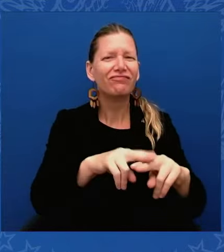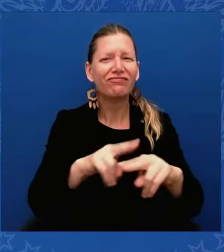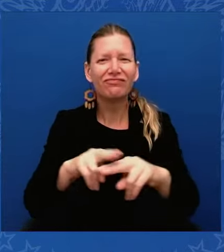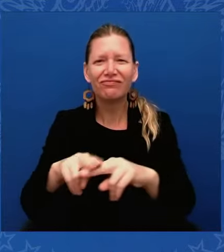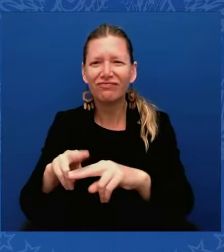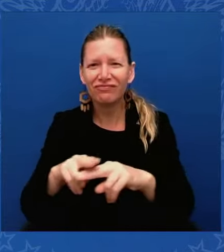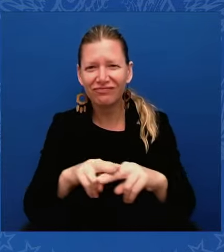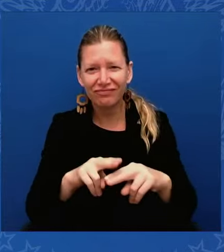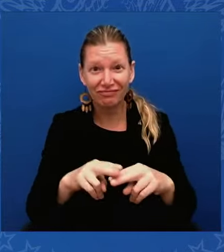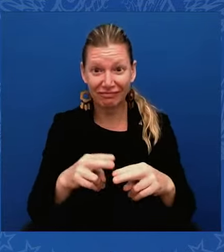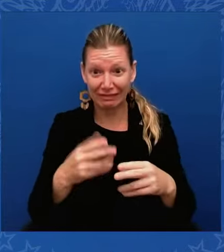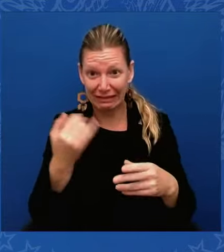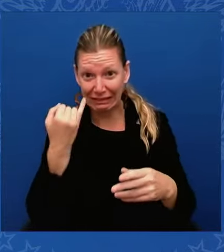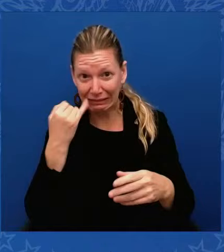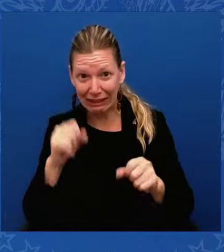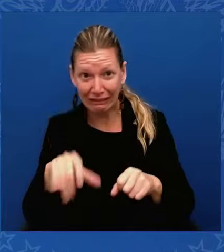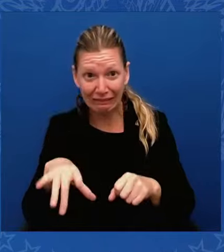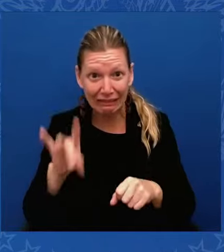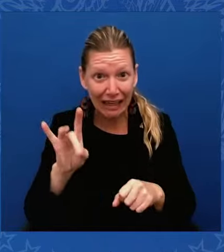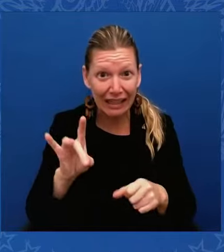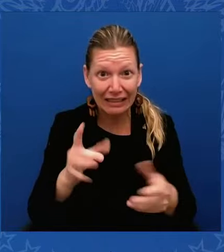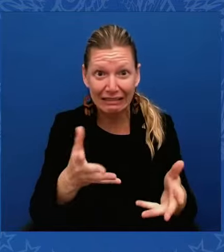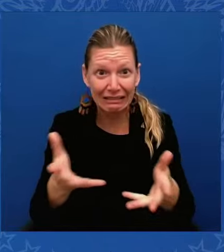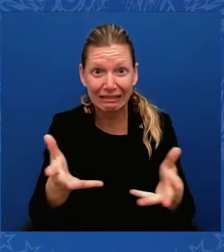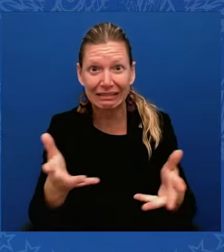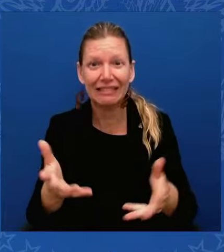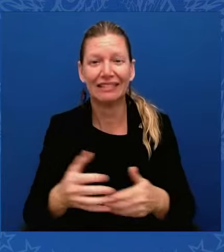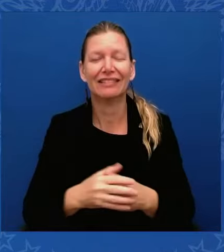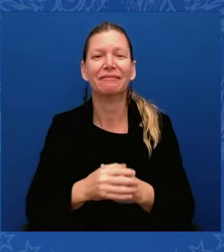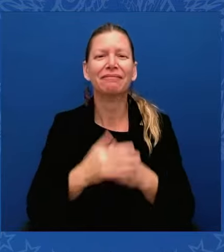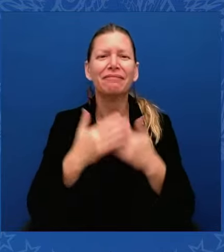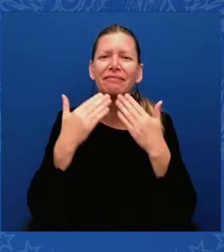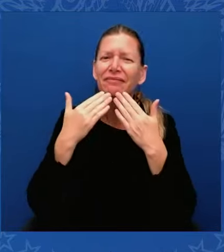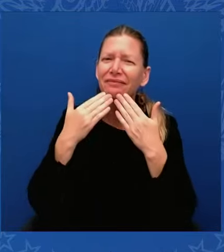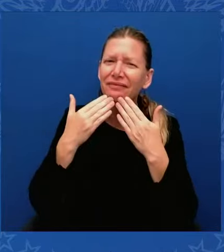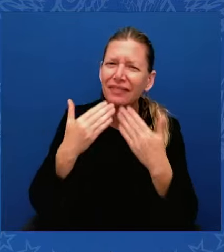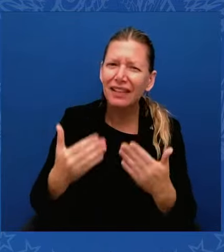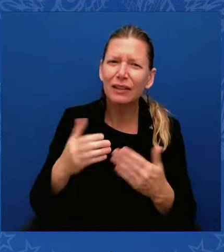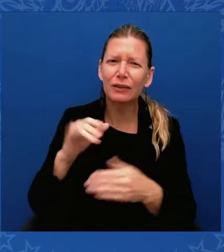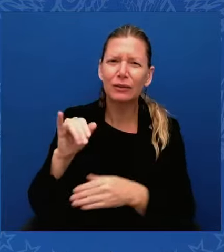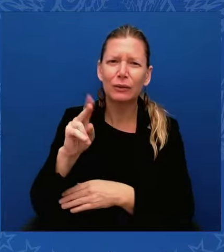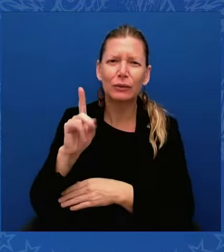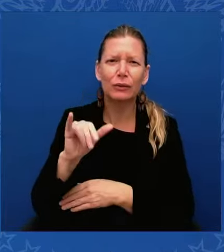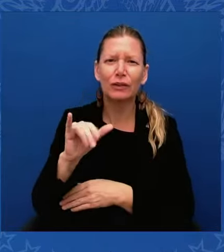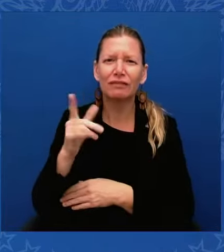Well, thank you, Judy Chu, for that introduction and for your leadership of the Congressional Asian Pacific American Caucus.